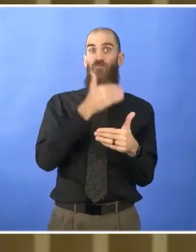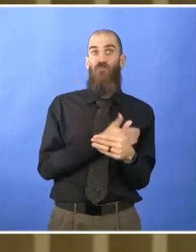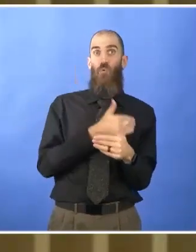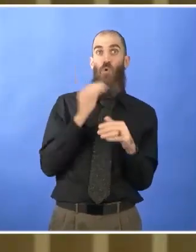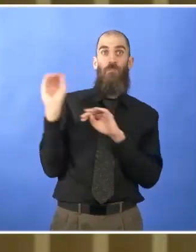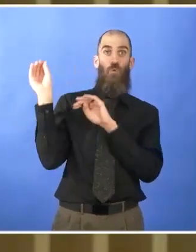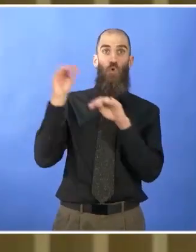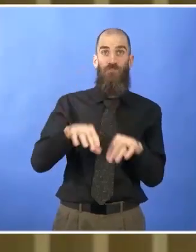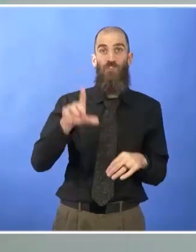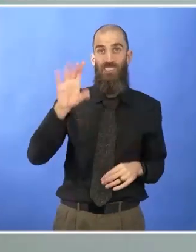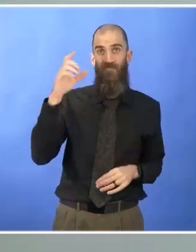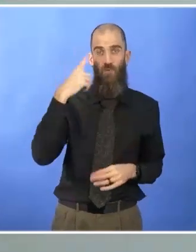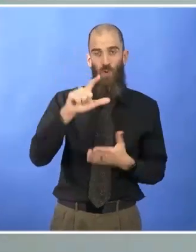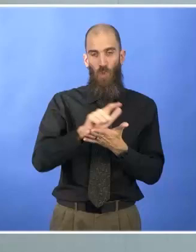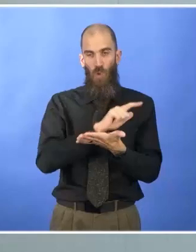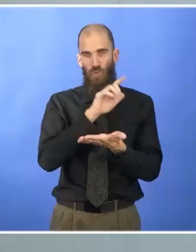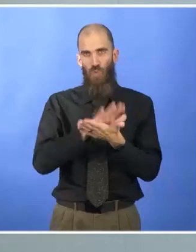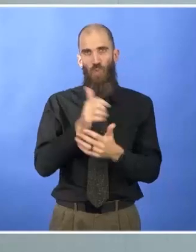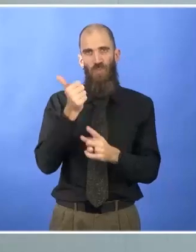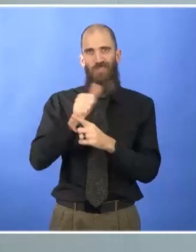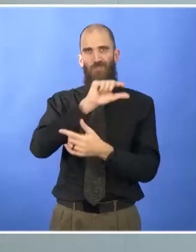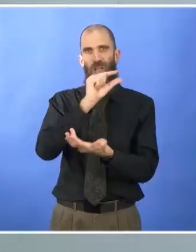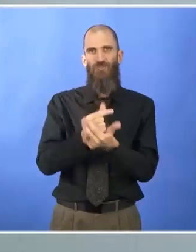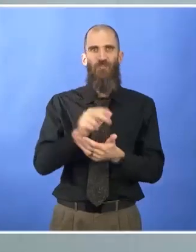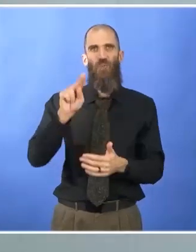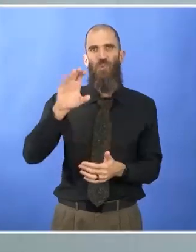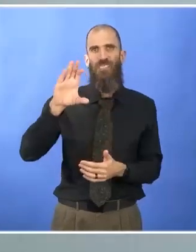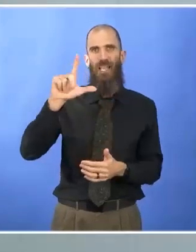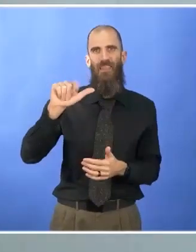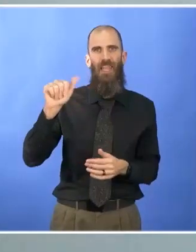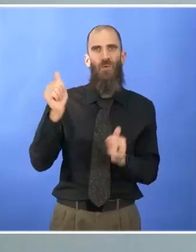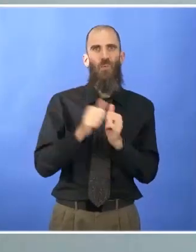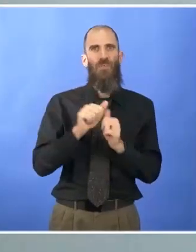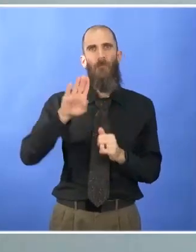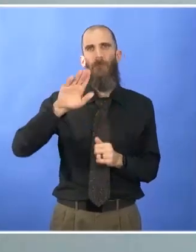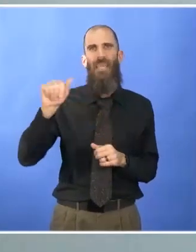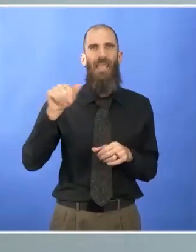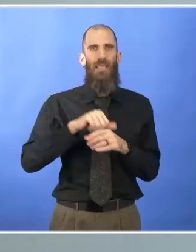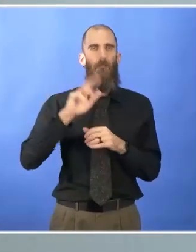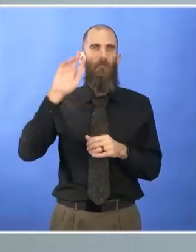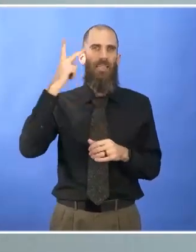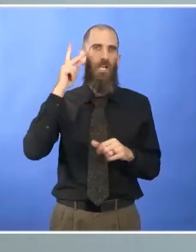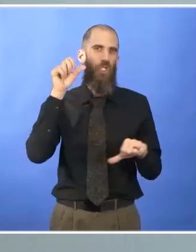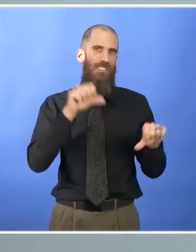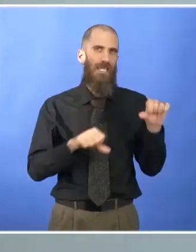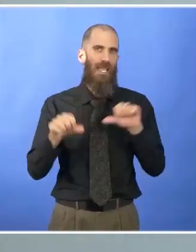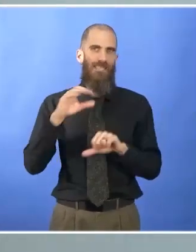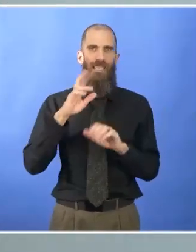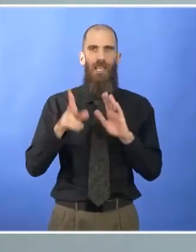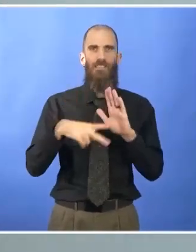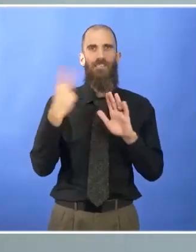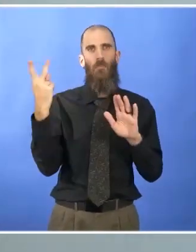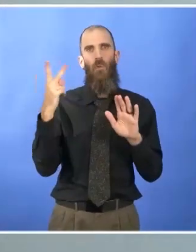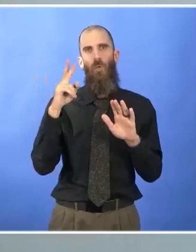HE PREVIOUSLY GRADUATED WITH A BA IN POLITICAL SCIENCE AND A DOUBLE MINOR IN ISRAEL STUDIES AND RUSSIAN STUDIES AS WELL.